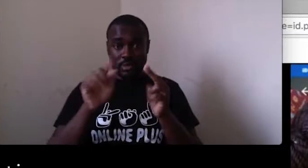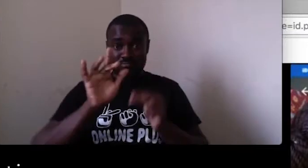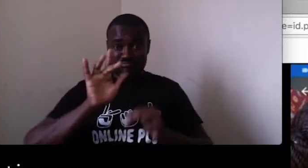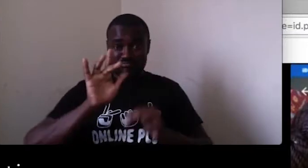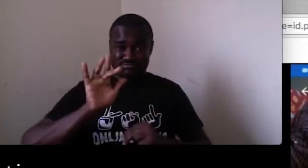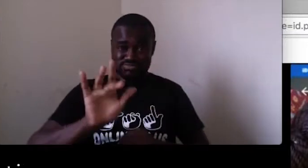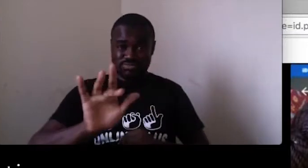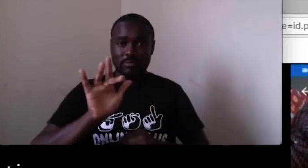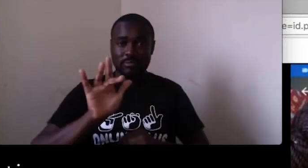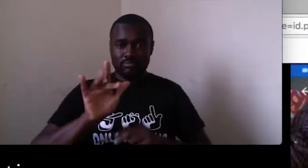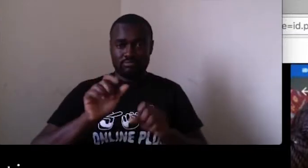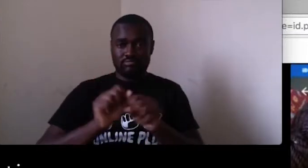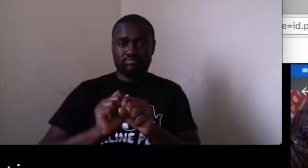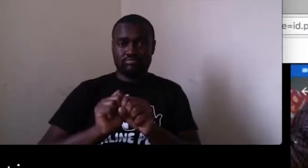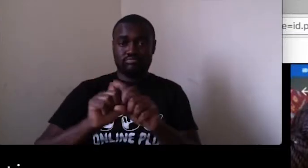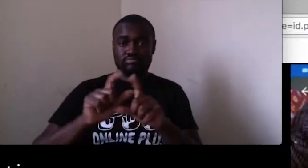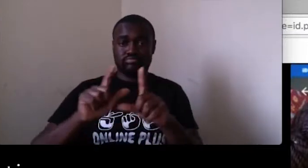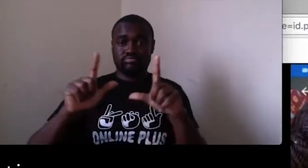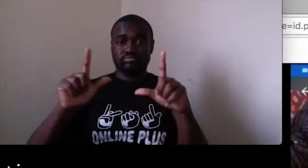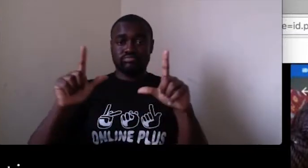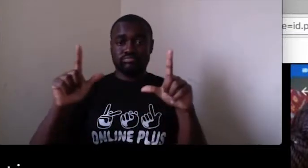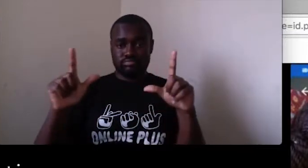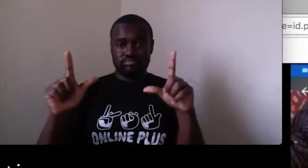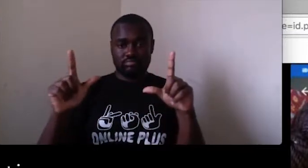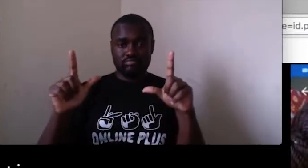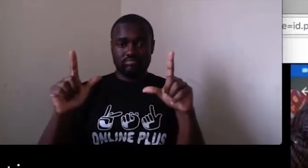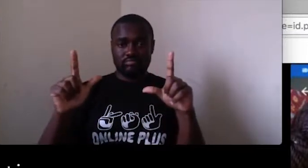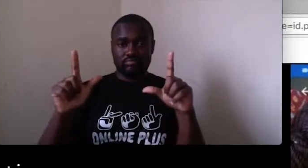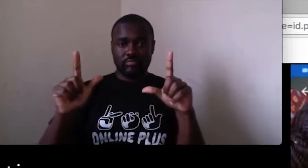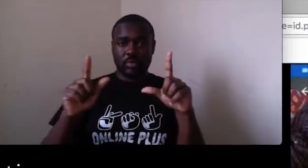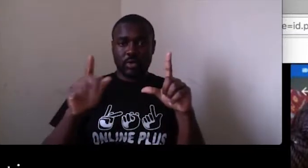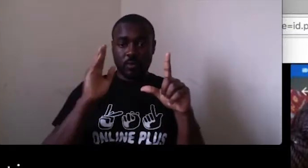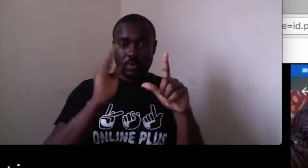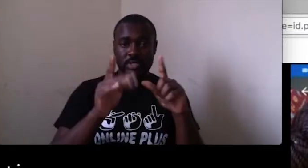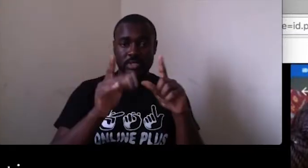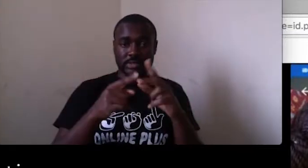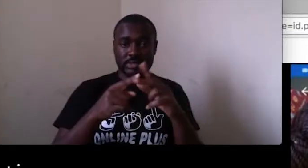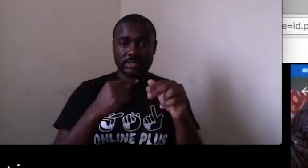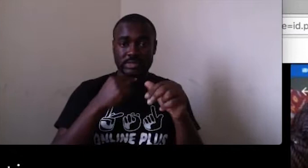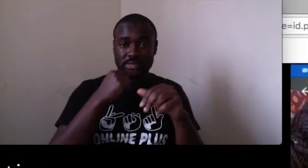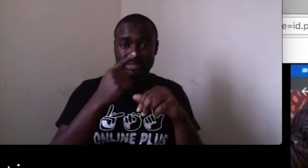And then, what you do is you click on the bot